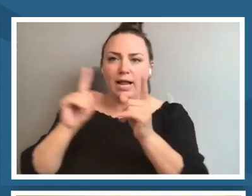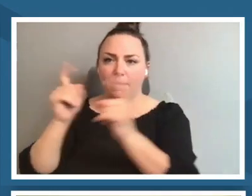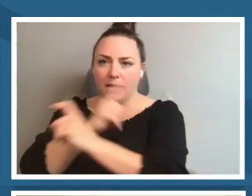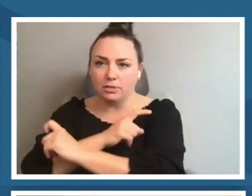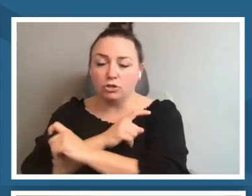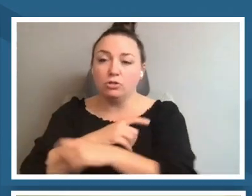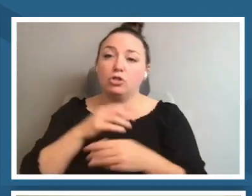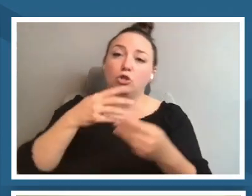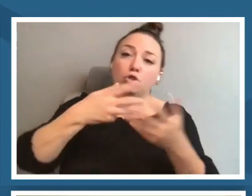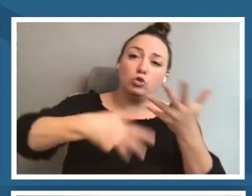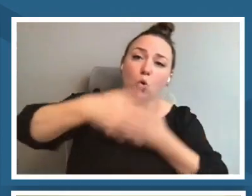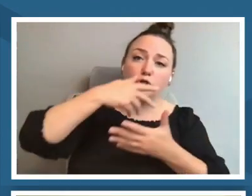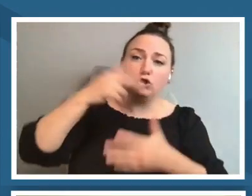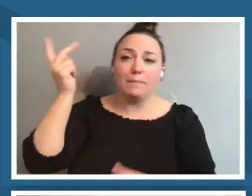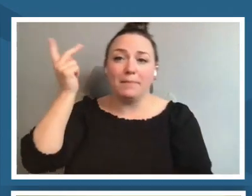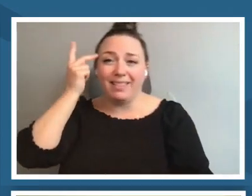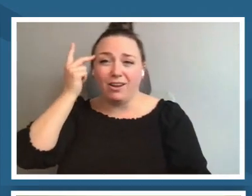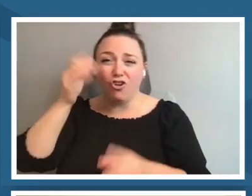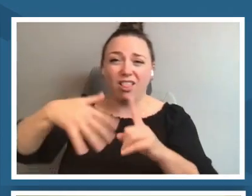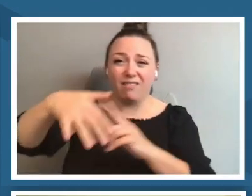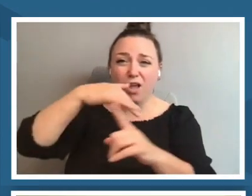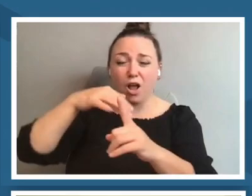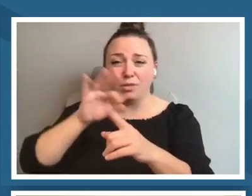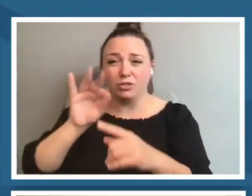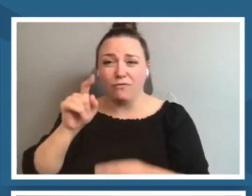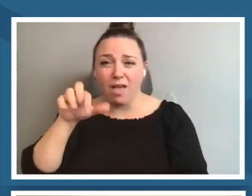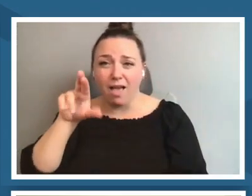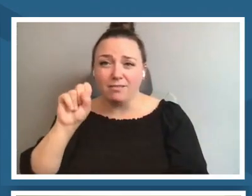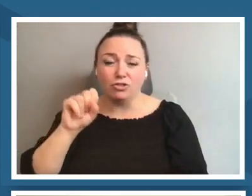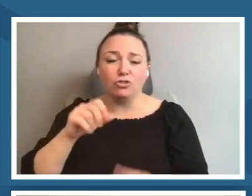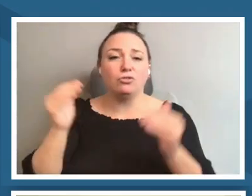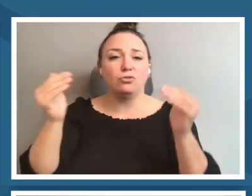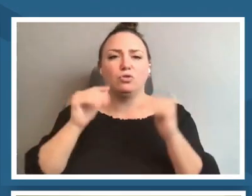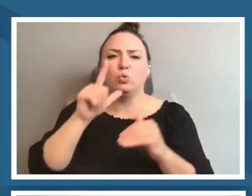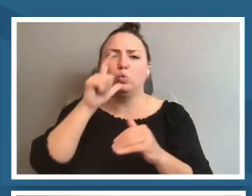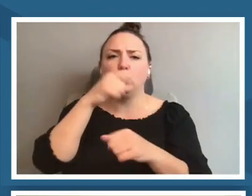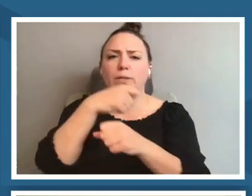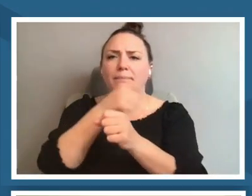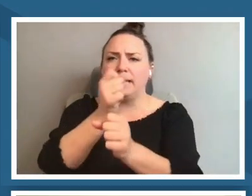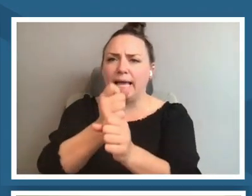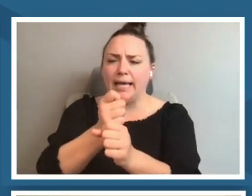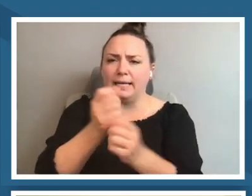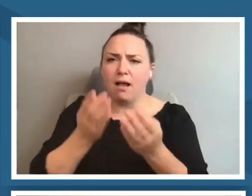factors and impacts